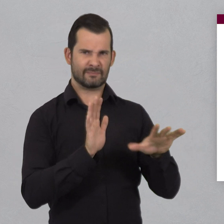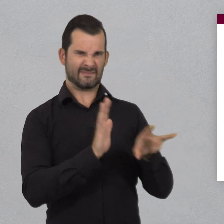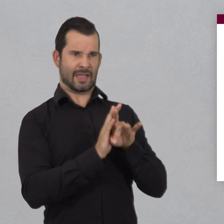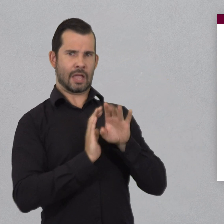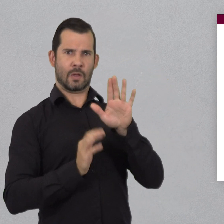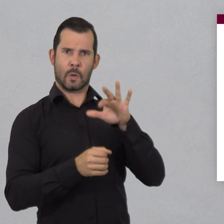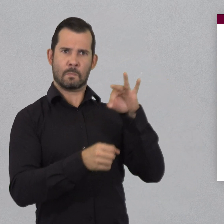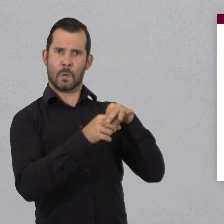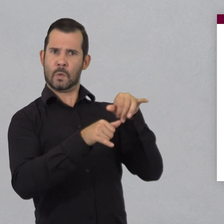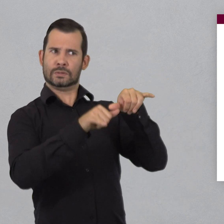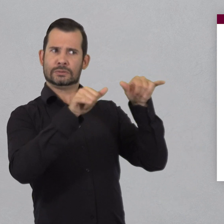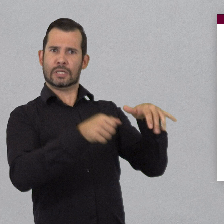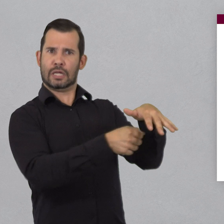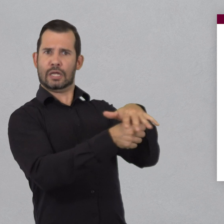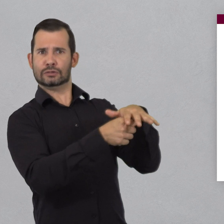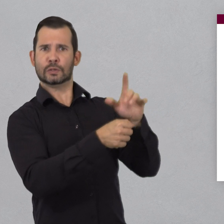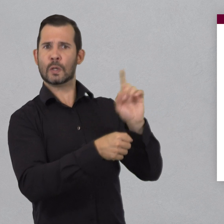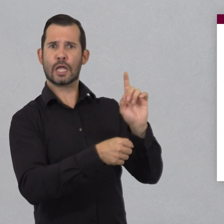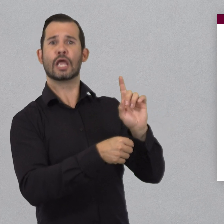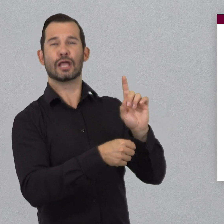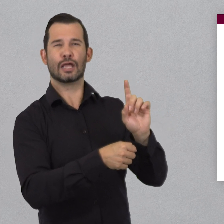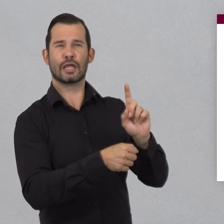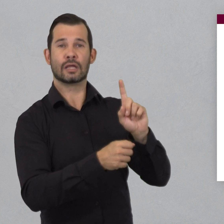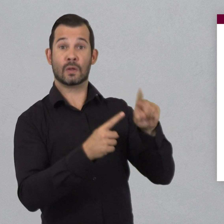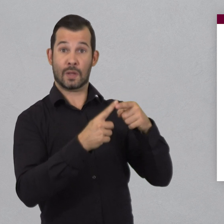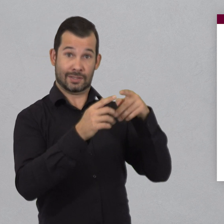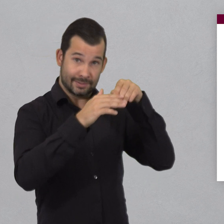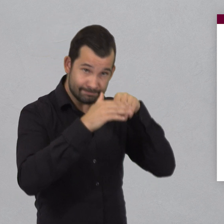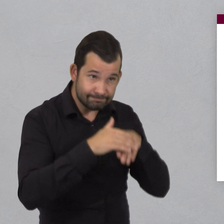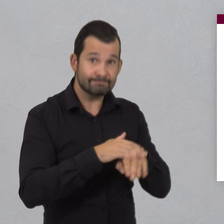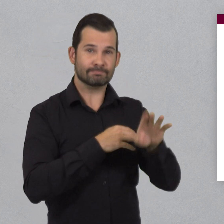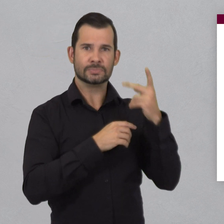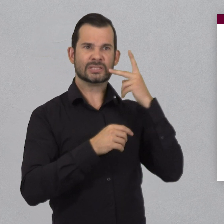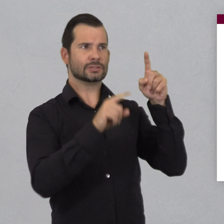Find your polling station When you enter the building,